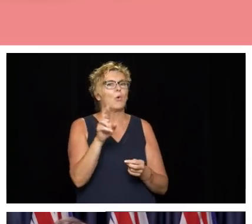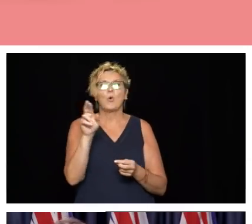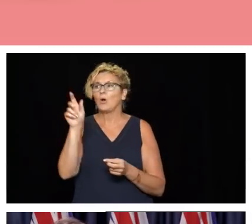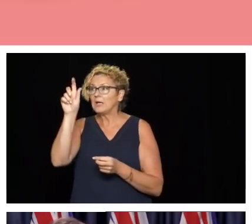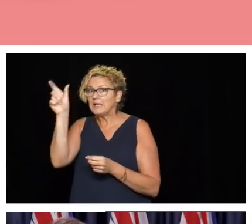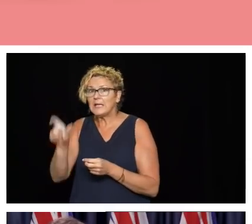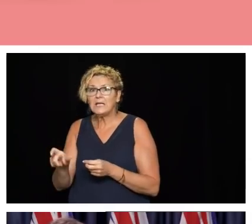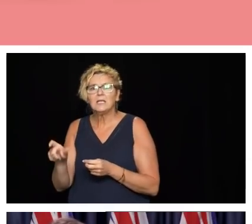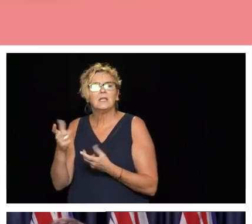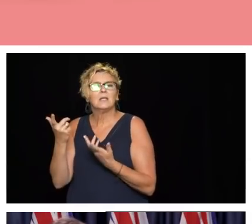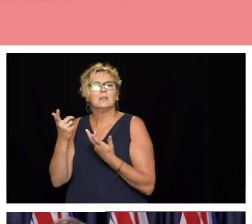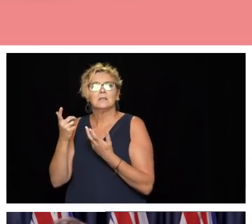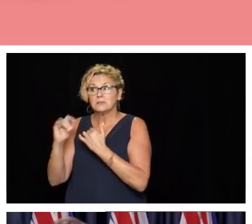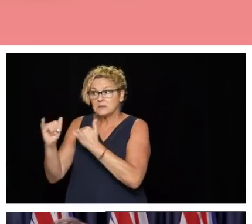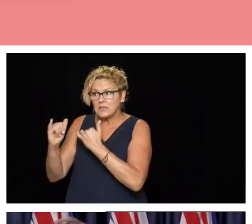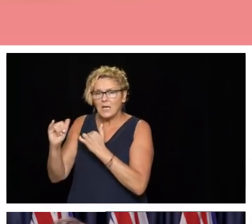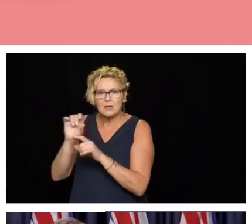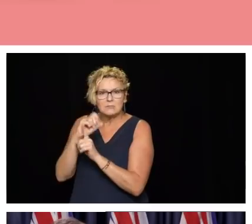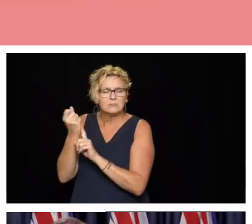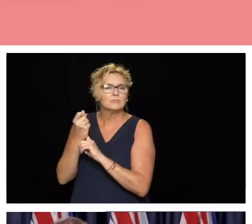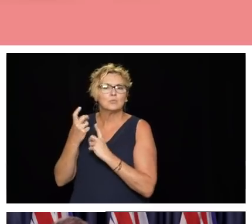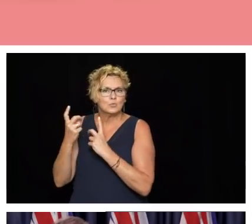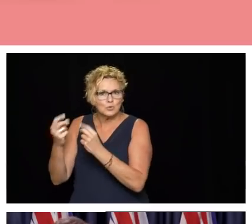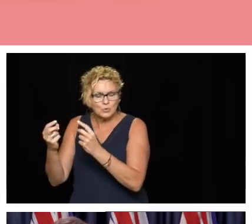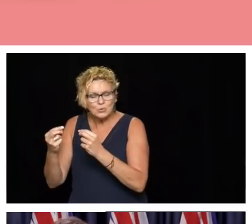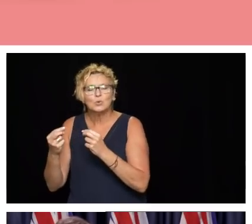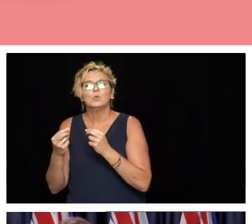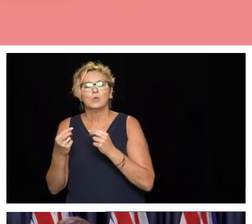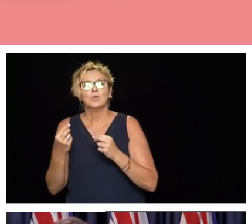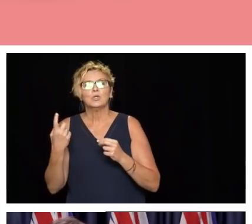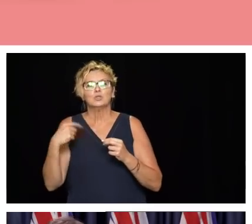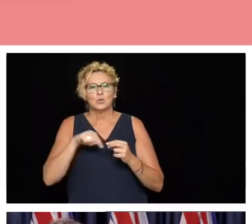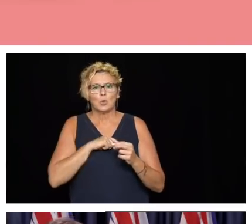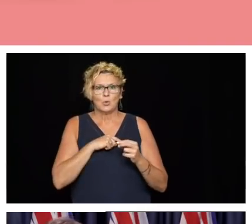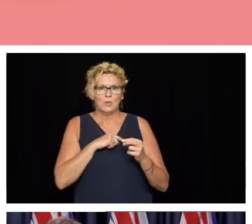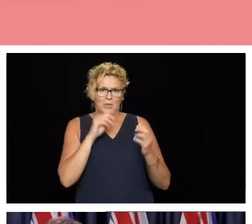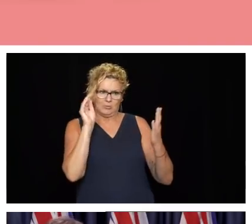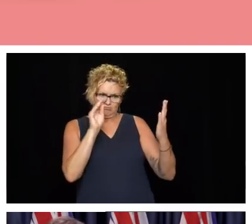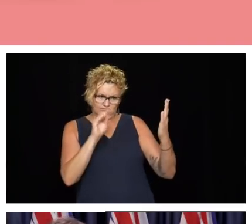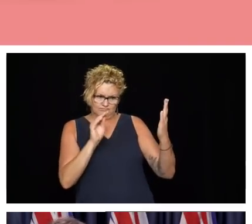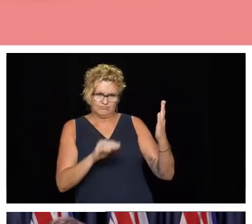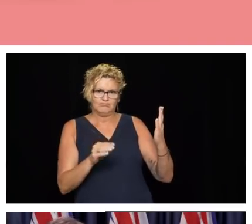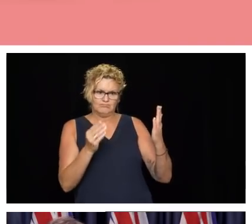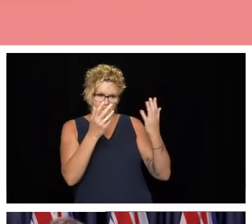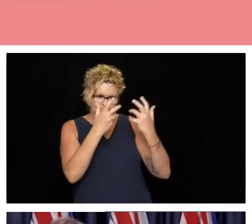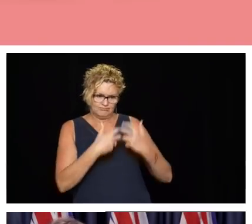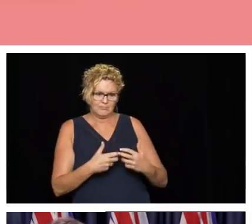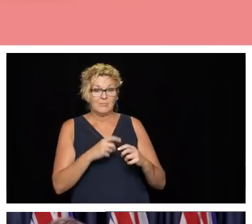based on modelling at that time. That we were presenting and developing this plan against what had happened what had happened in